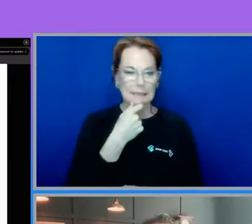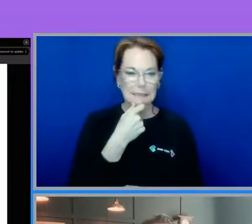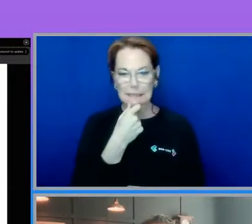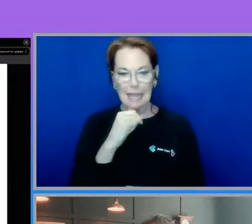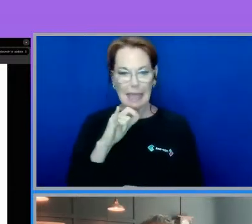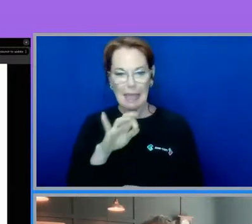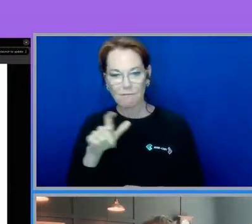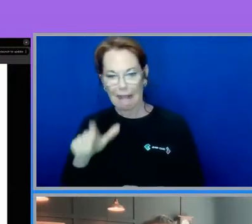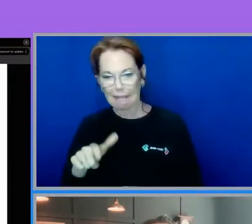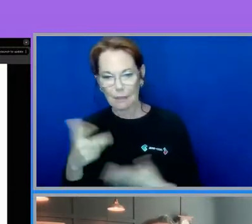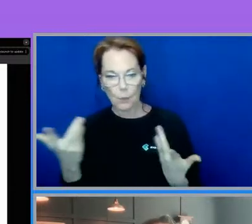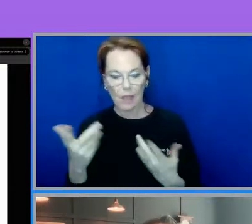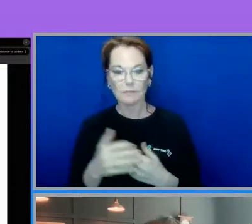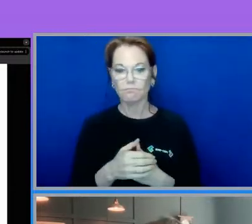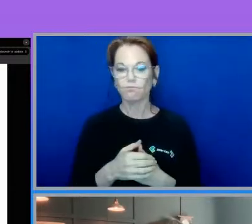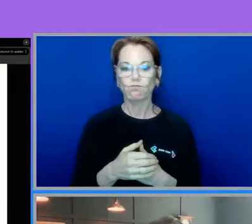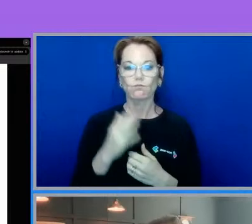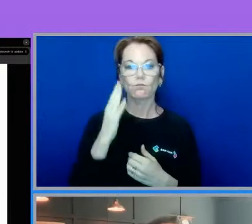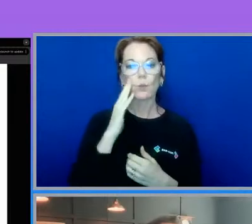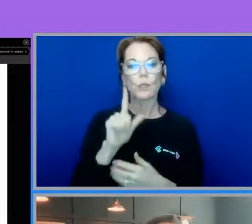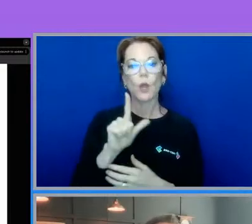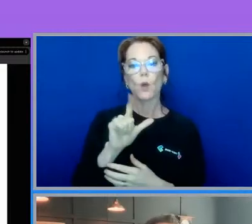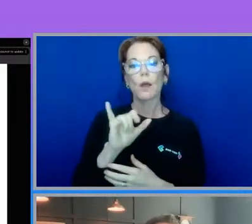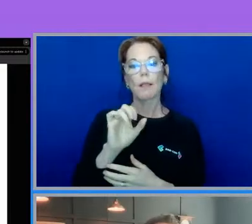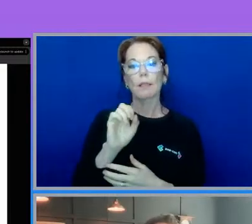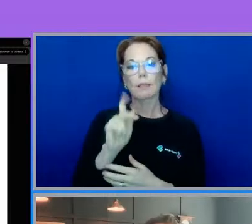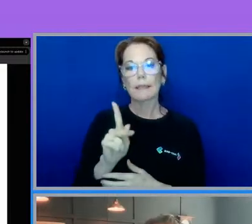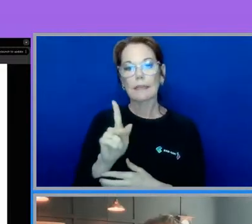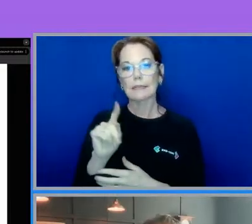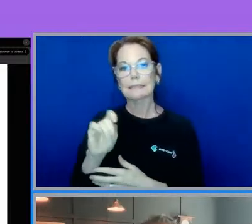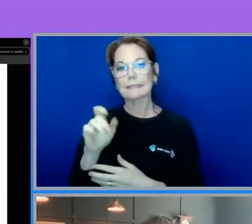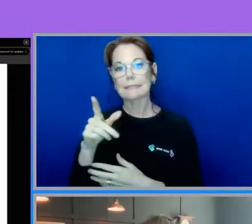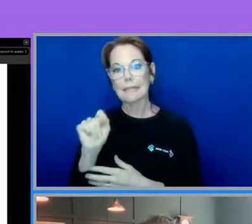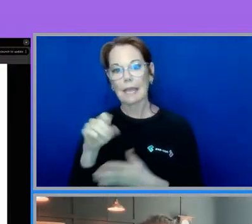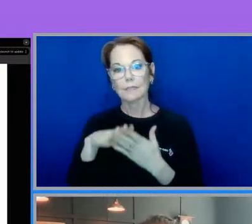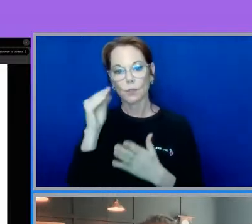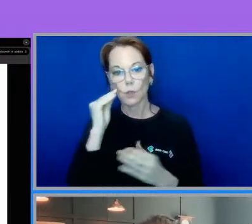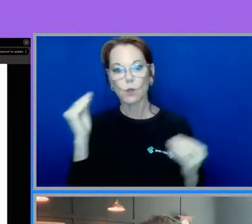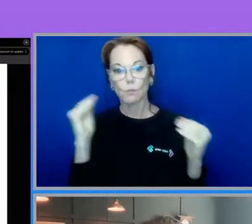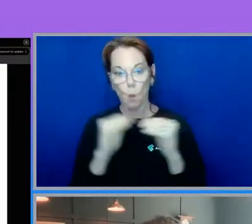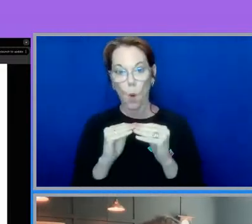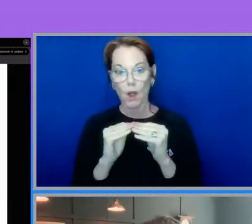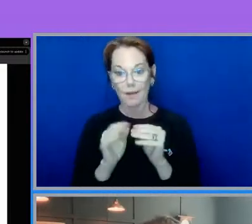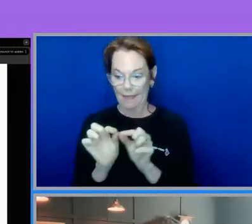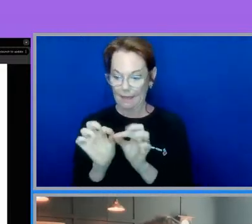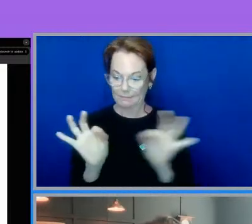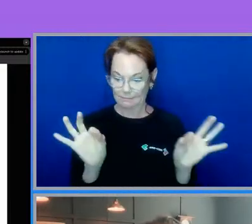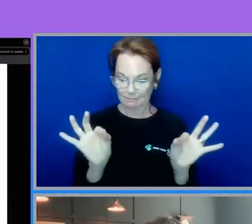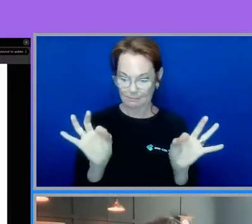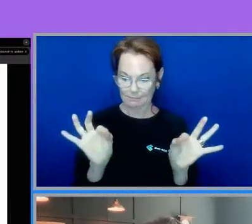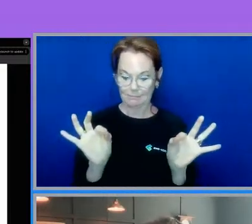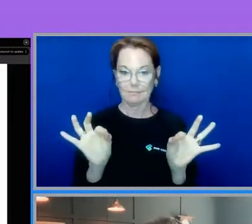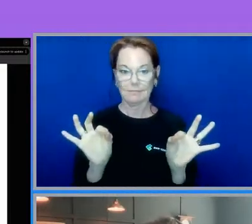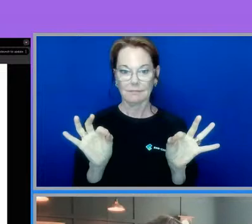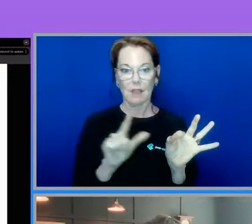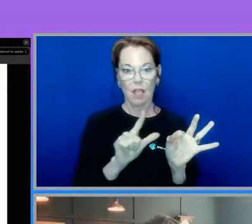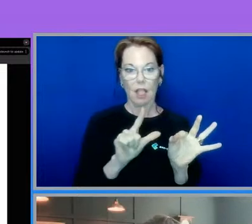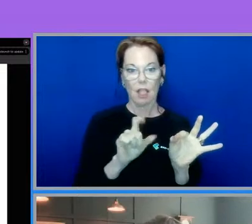common example is the link text learn more. We all have done it. We all have seen it. If you just read that without. If you just